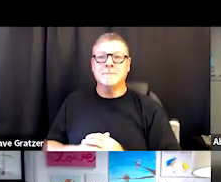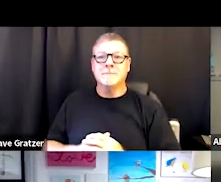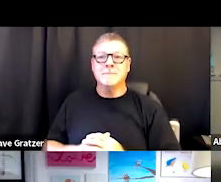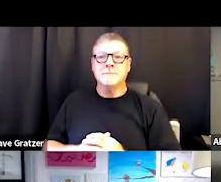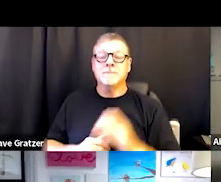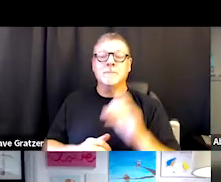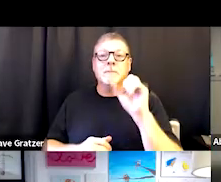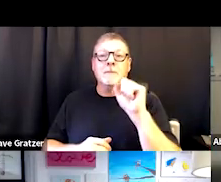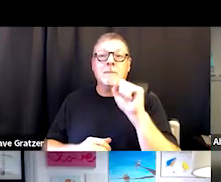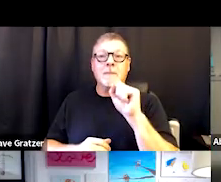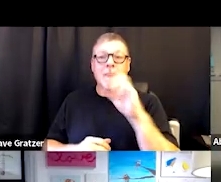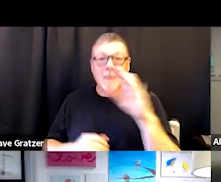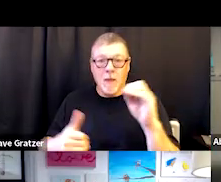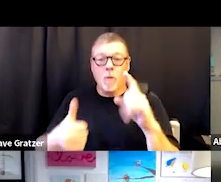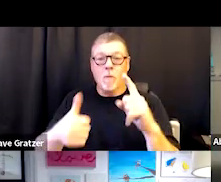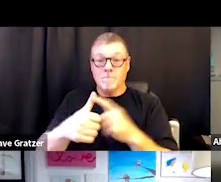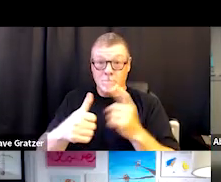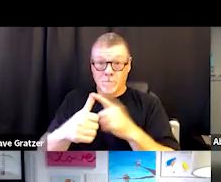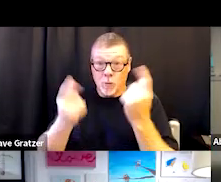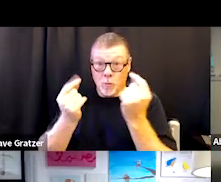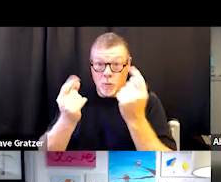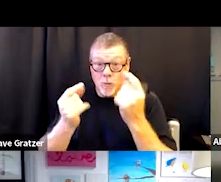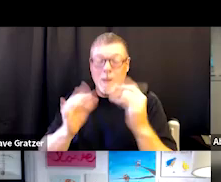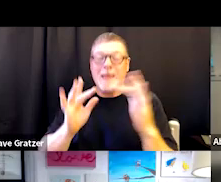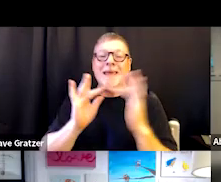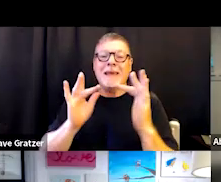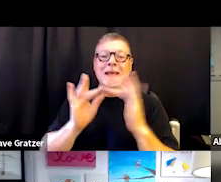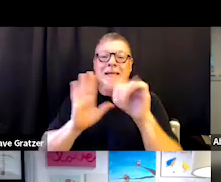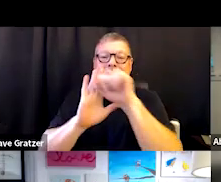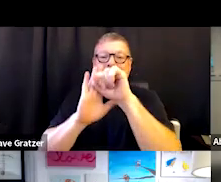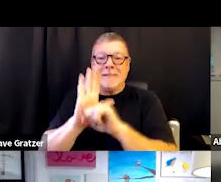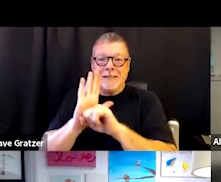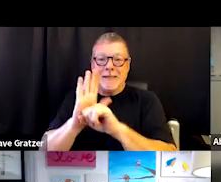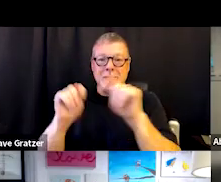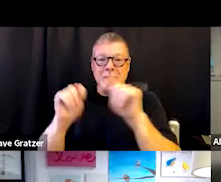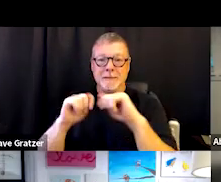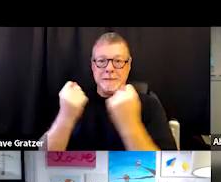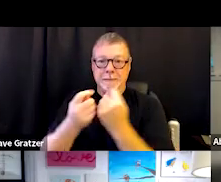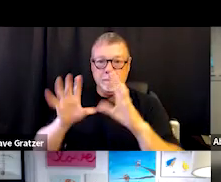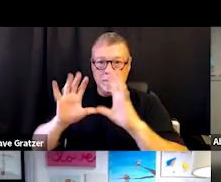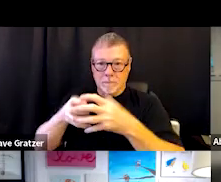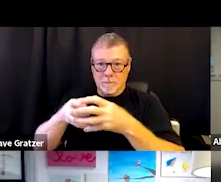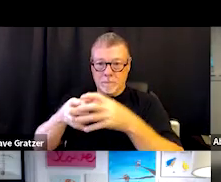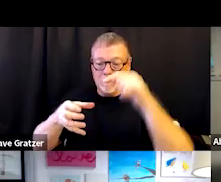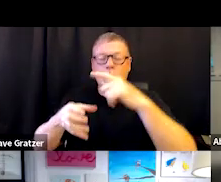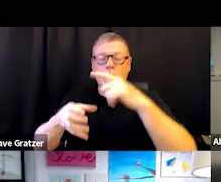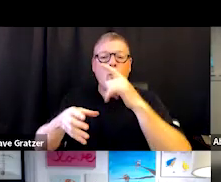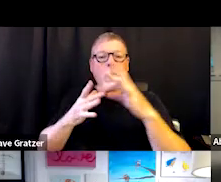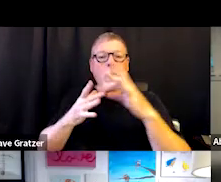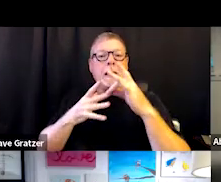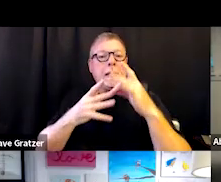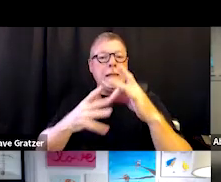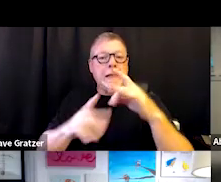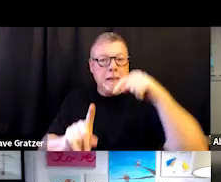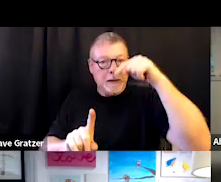So what you can do, first step, contact your state team lead if you have one and ask whether or not they have a training plan